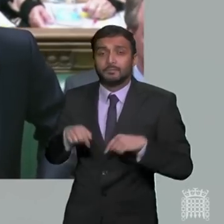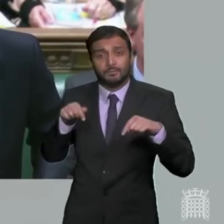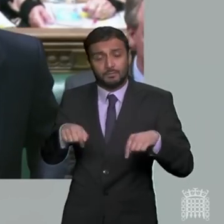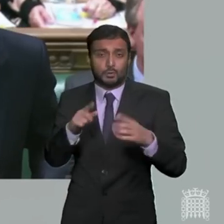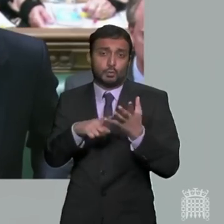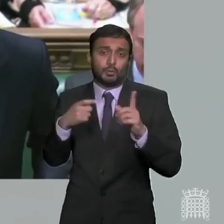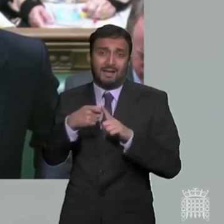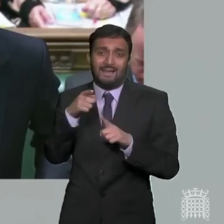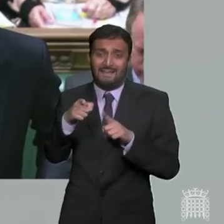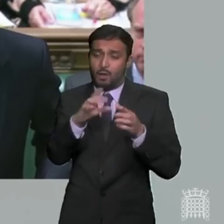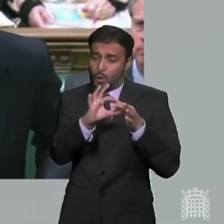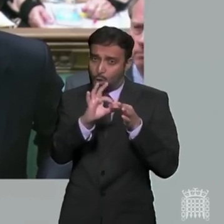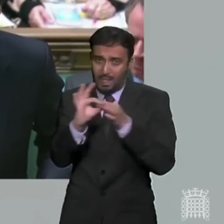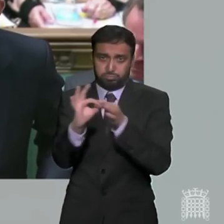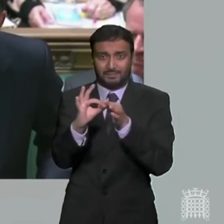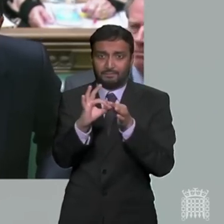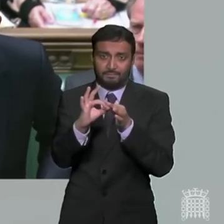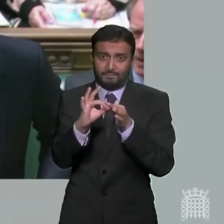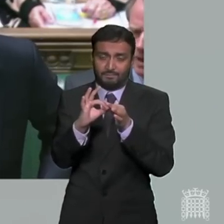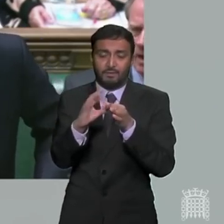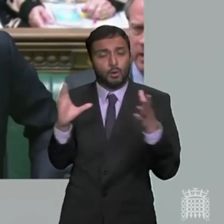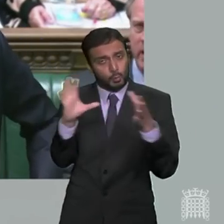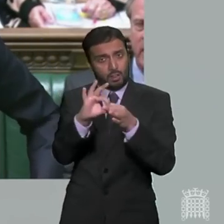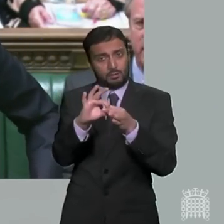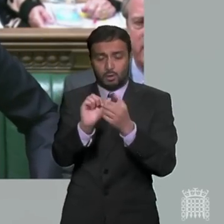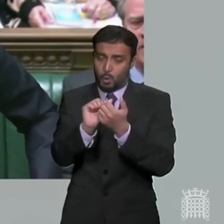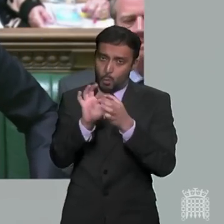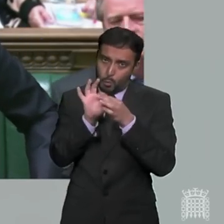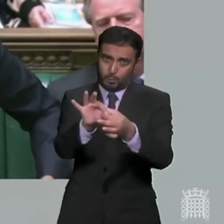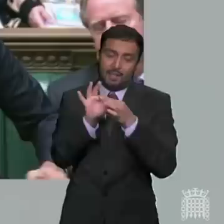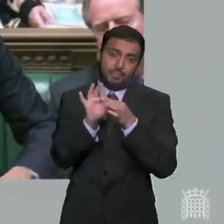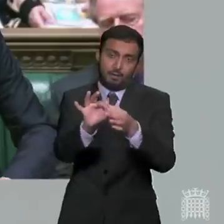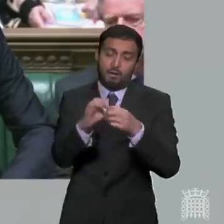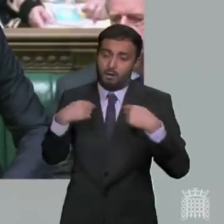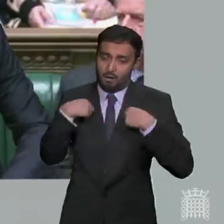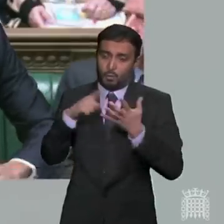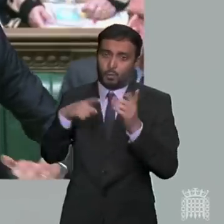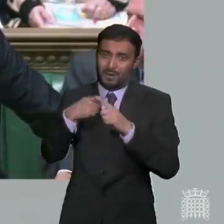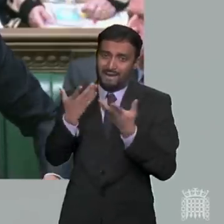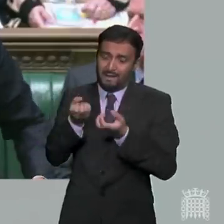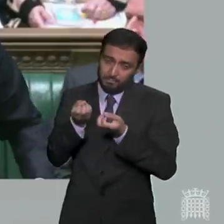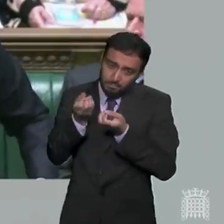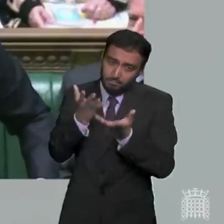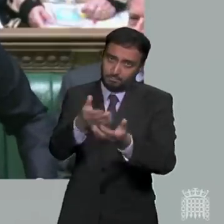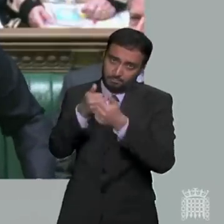Union that is delivering for the people of Scotland, even in Ayrshire itself, where we